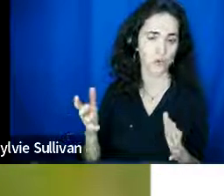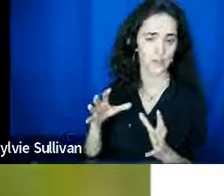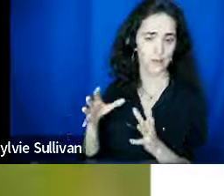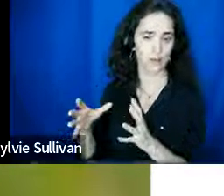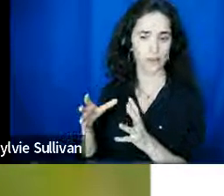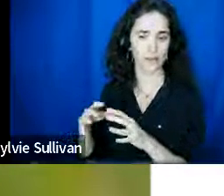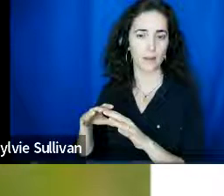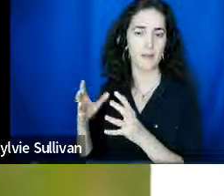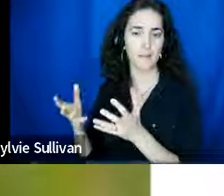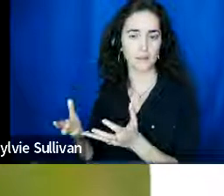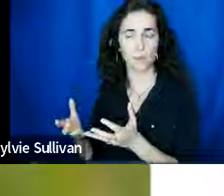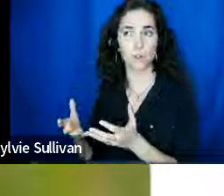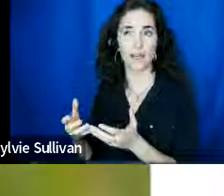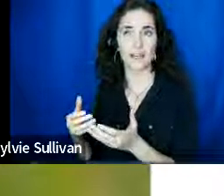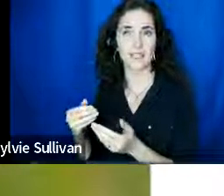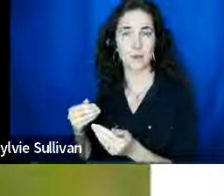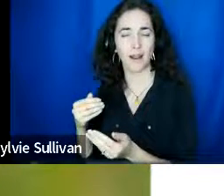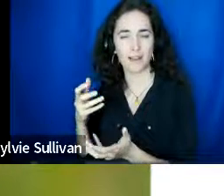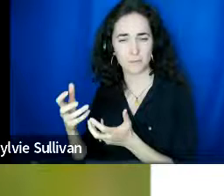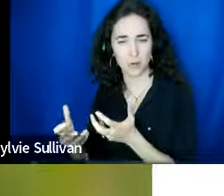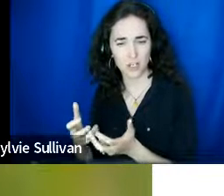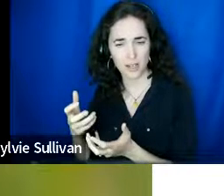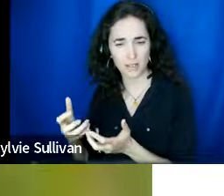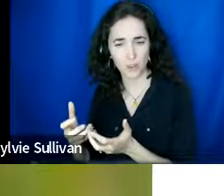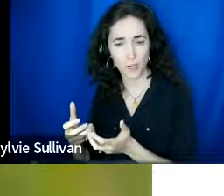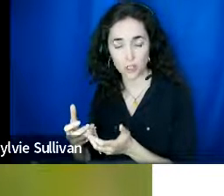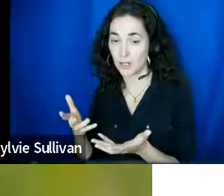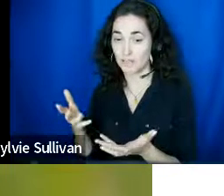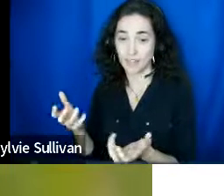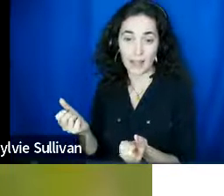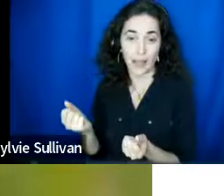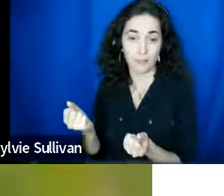So that's true, it's not that may be-- would not necessarily apply as much in that situation.